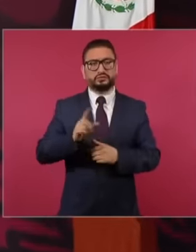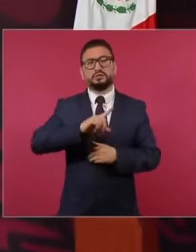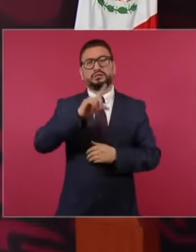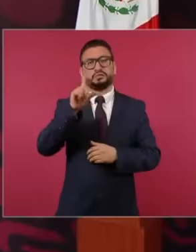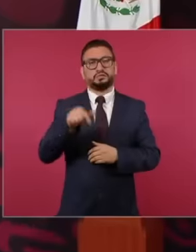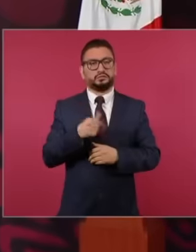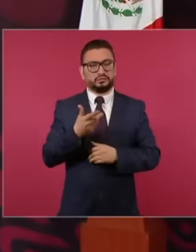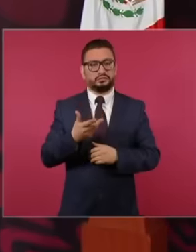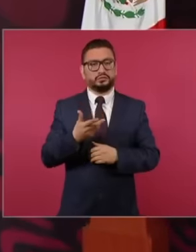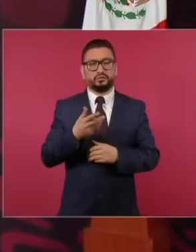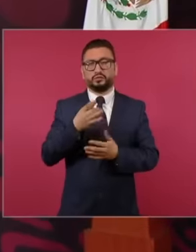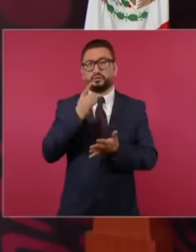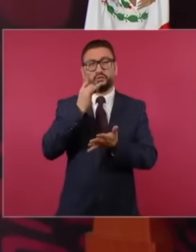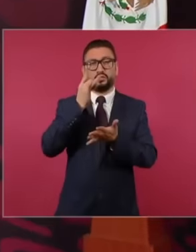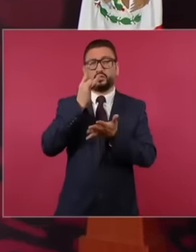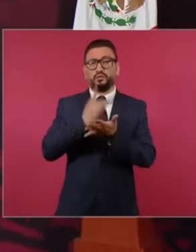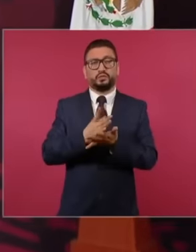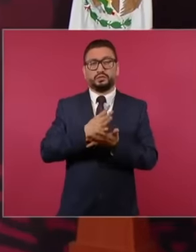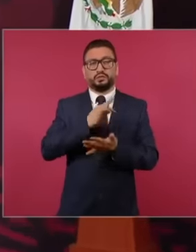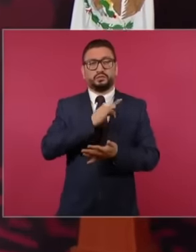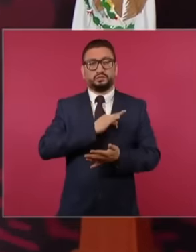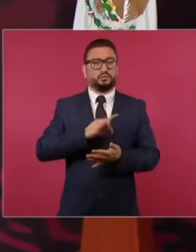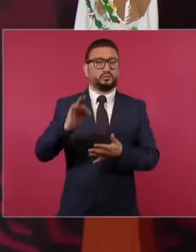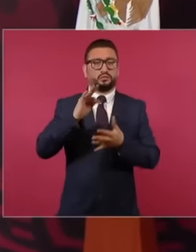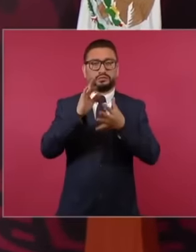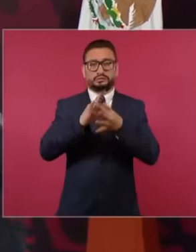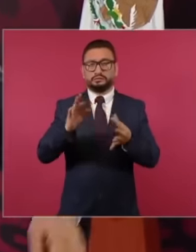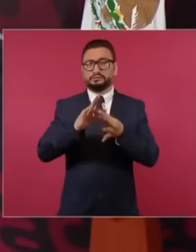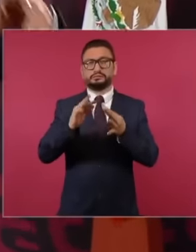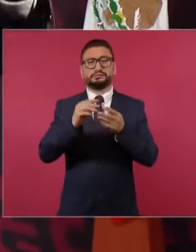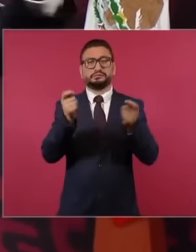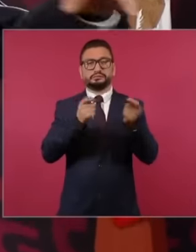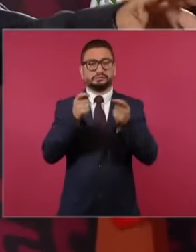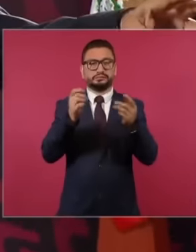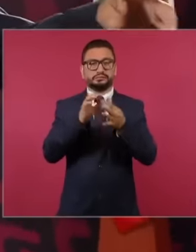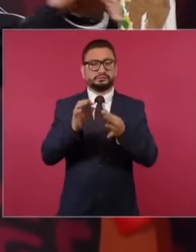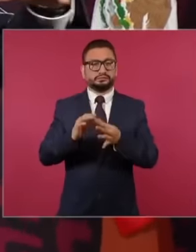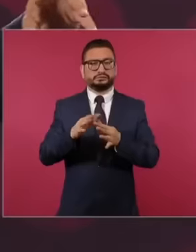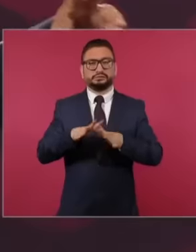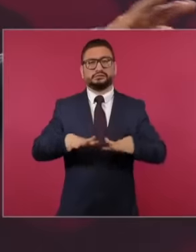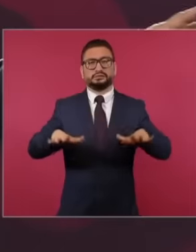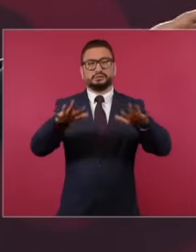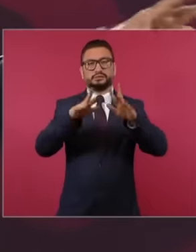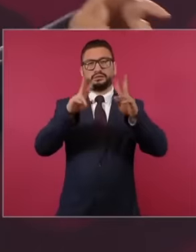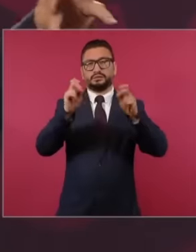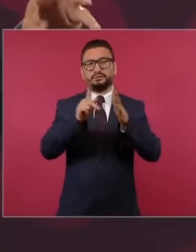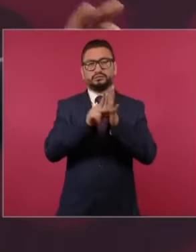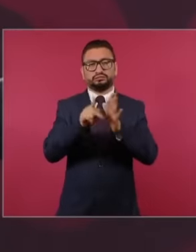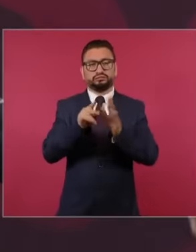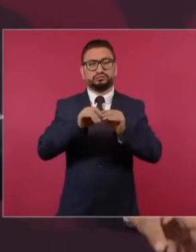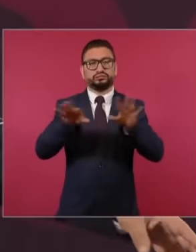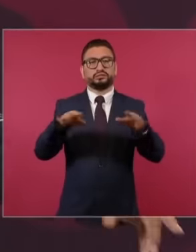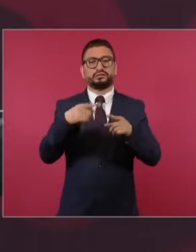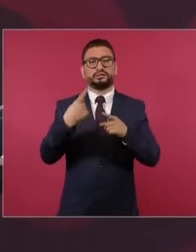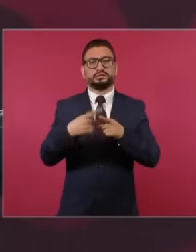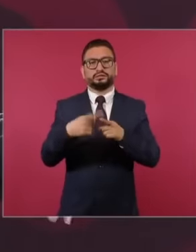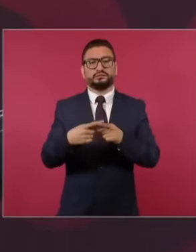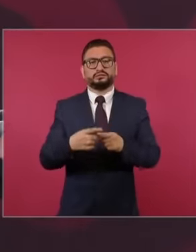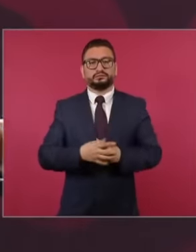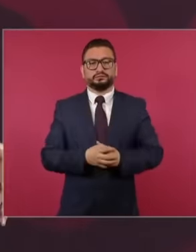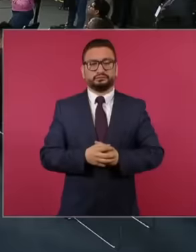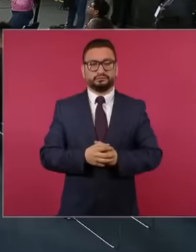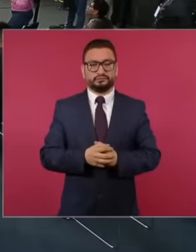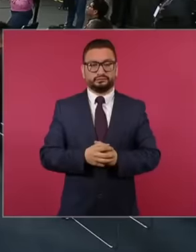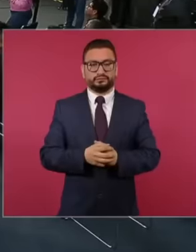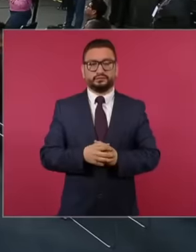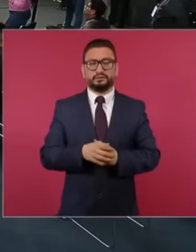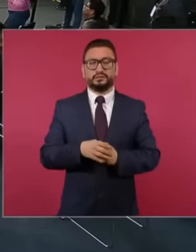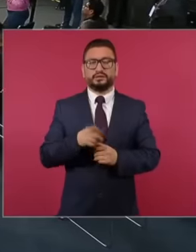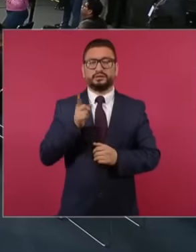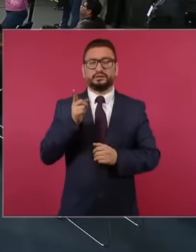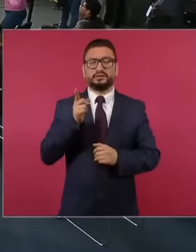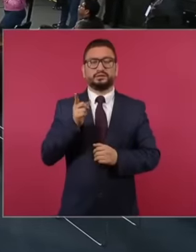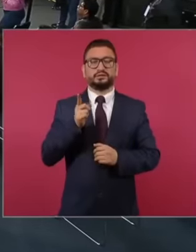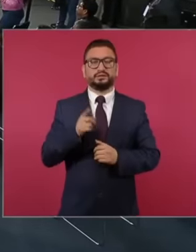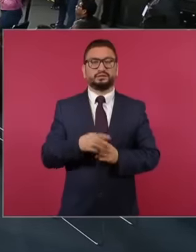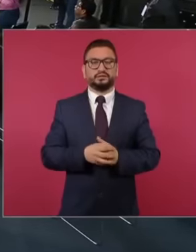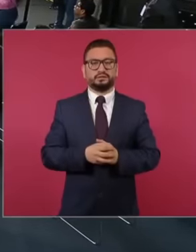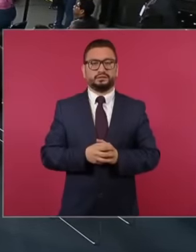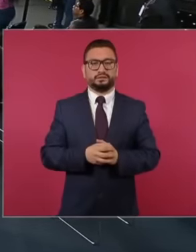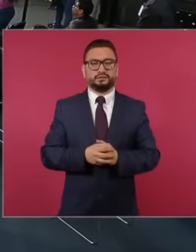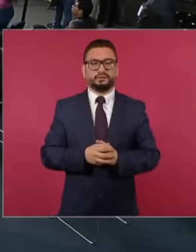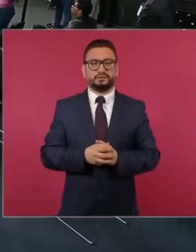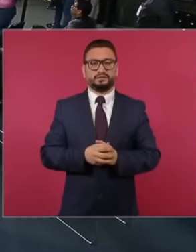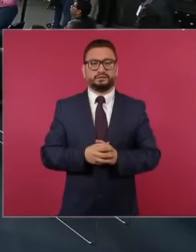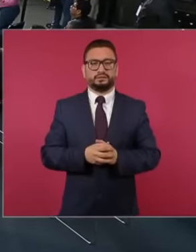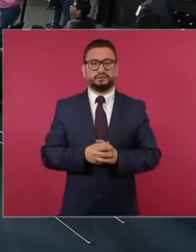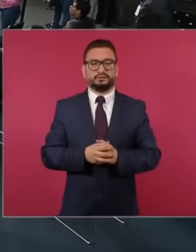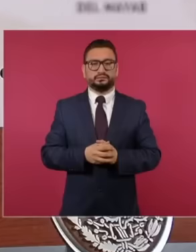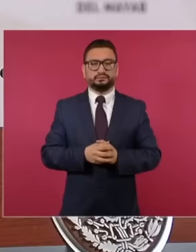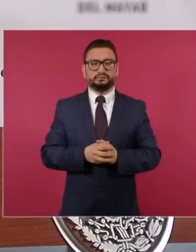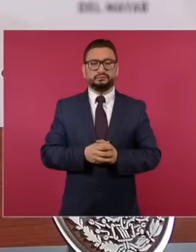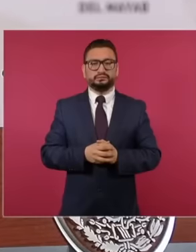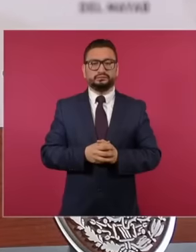The only one who will be able to dominate all public opinion will be this one who was from the Salinas